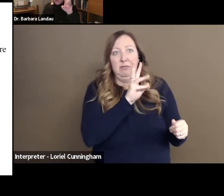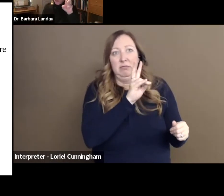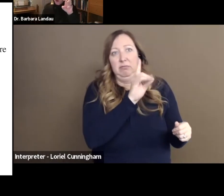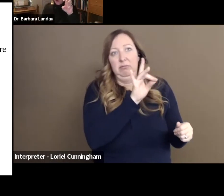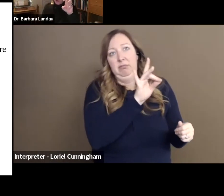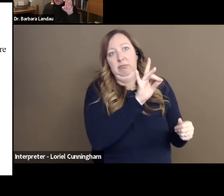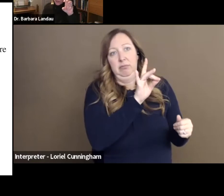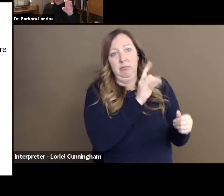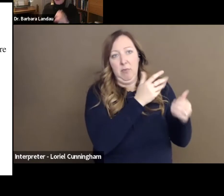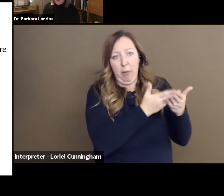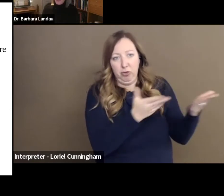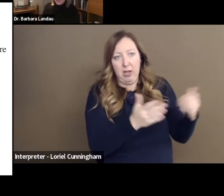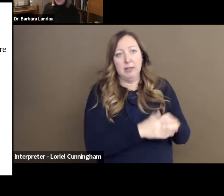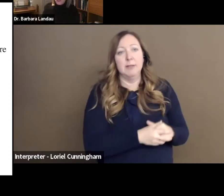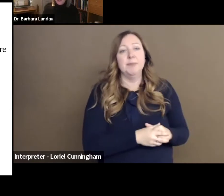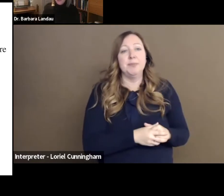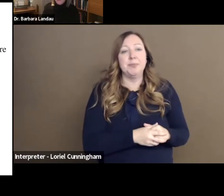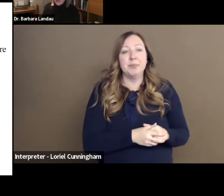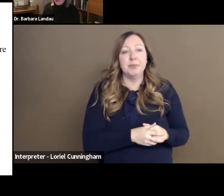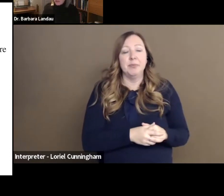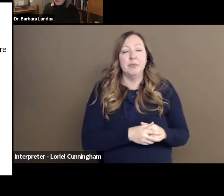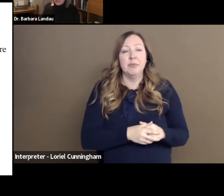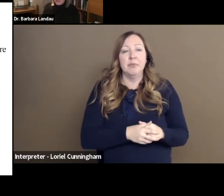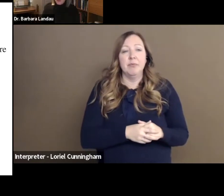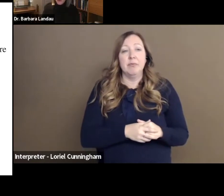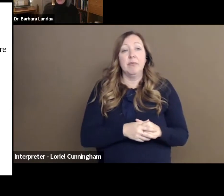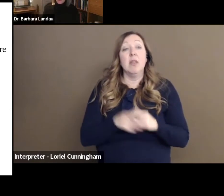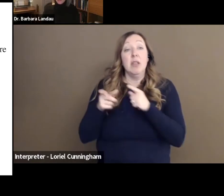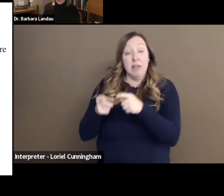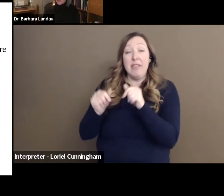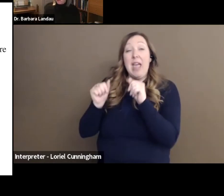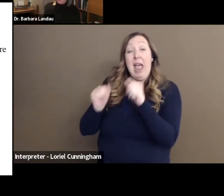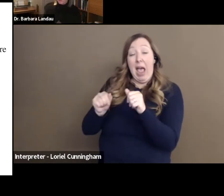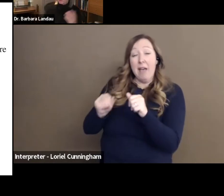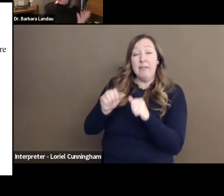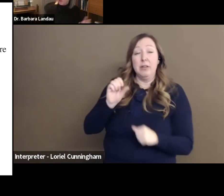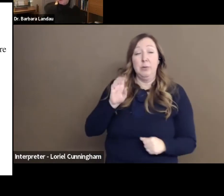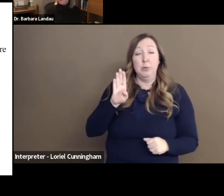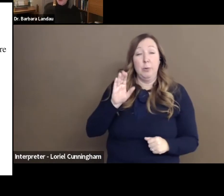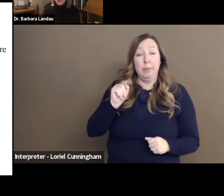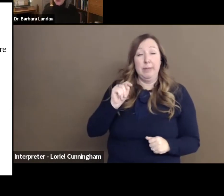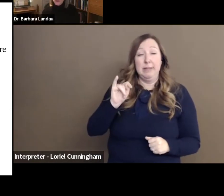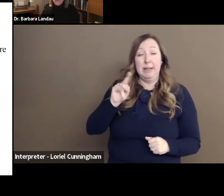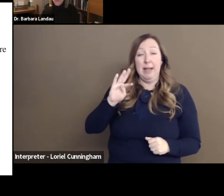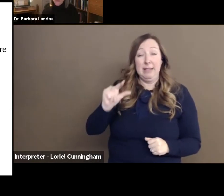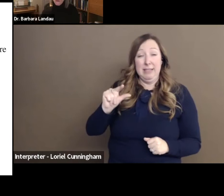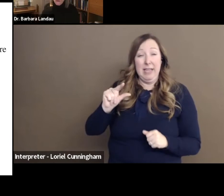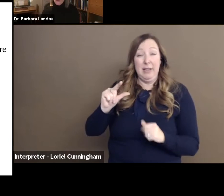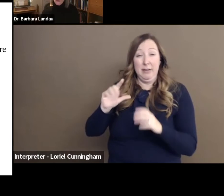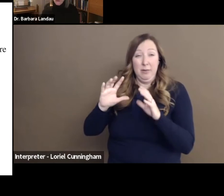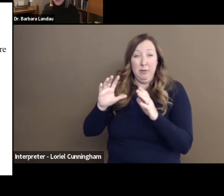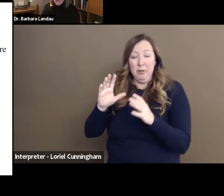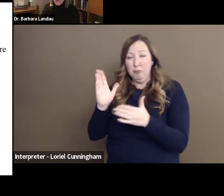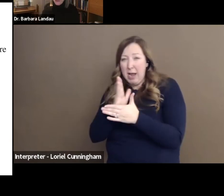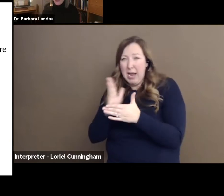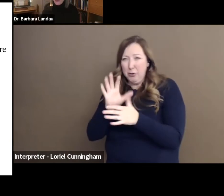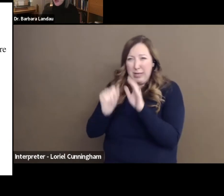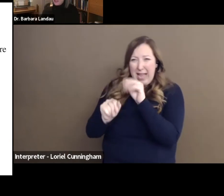small set of objects they have a subitizing range that is similar to three or four four-year-olds